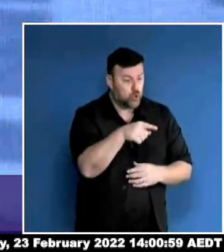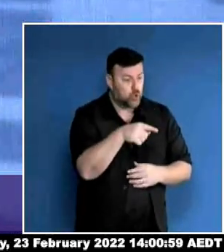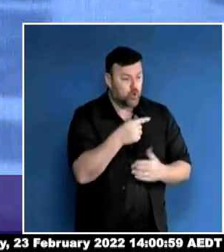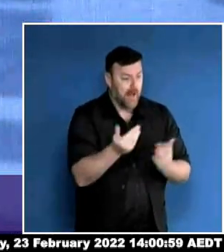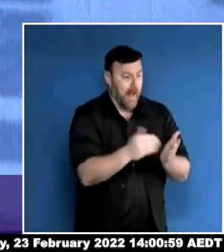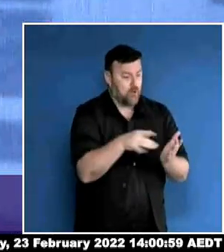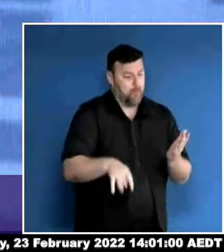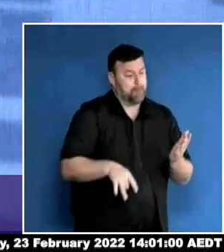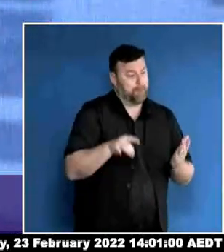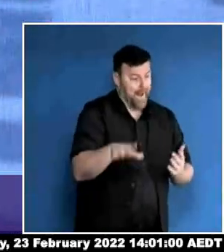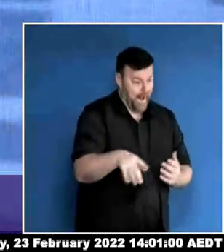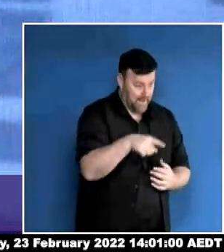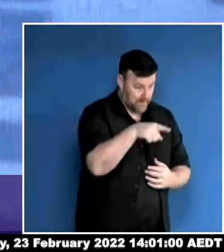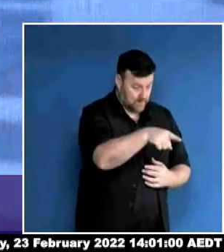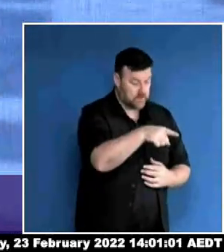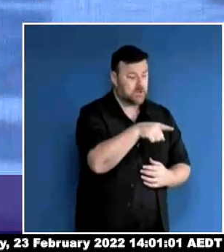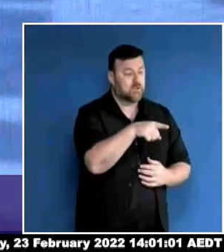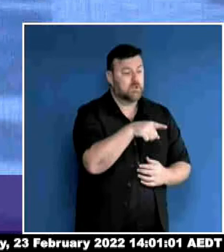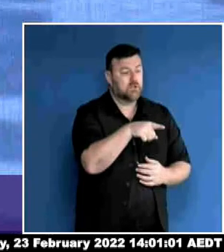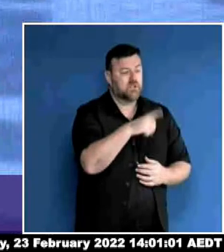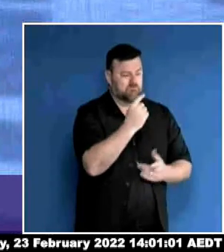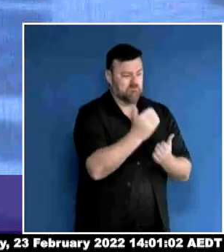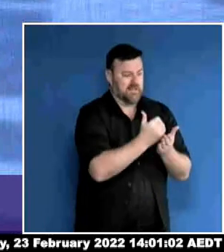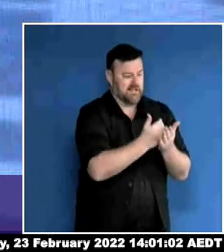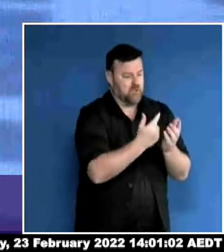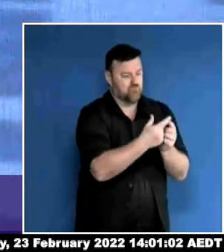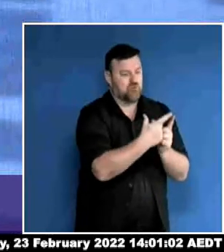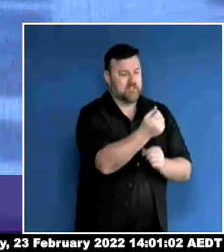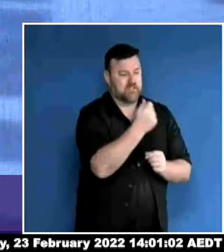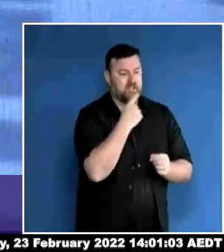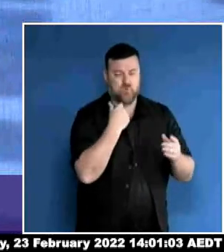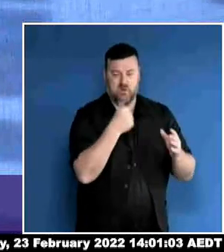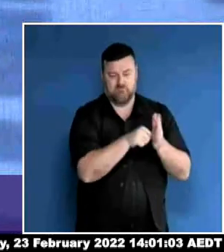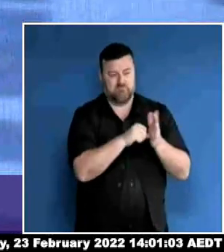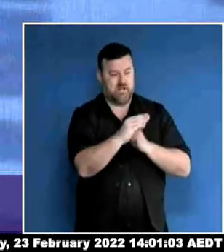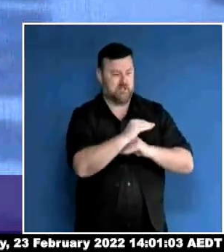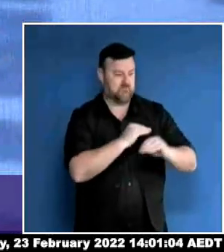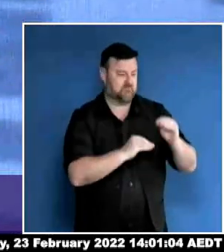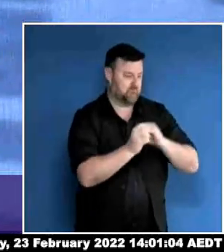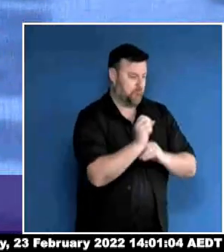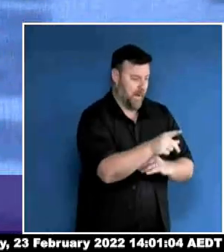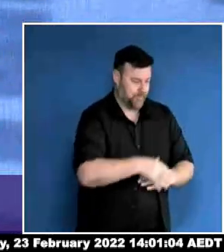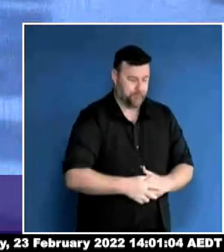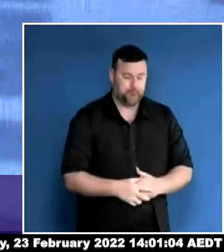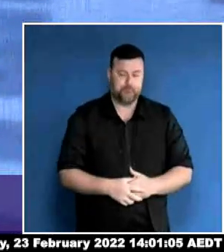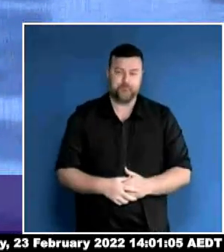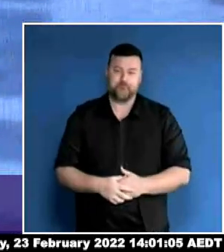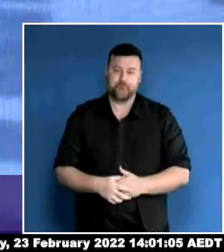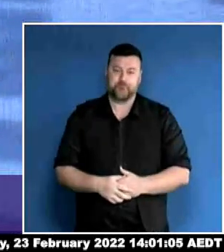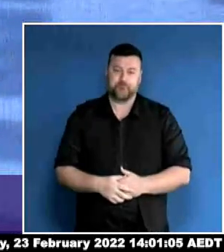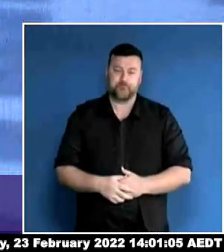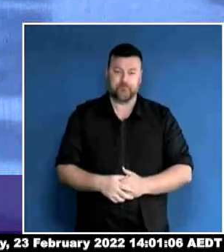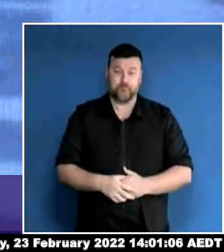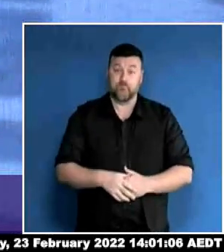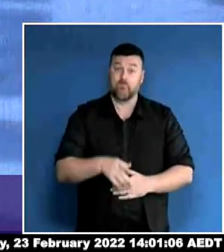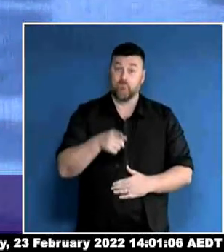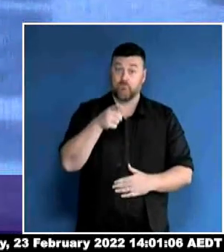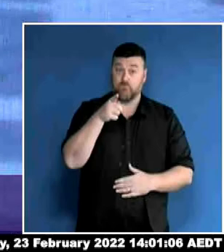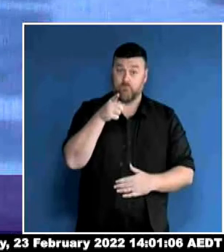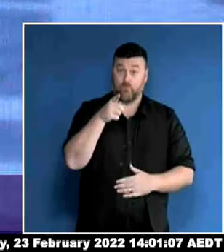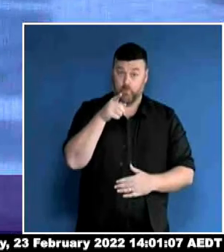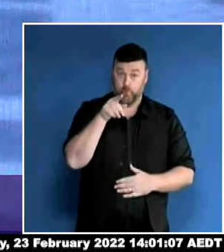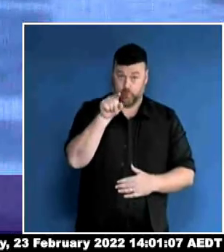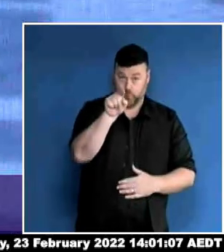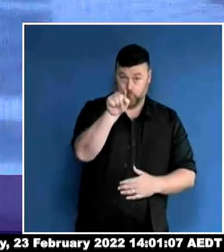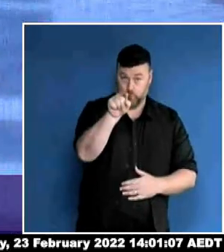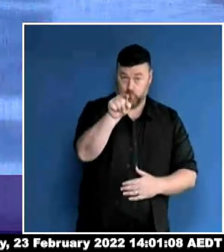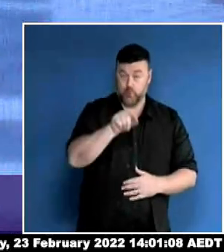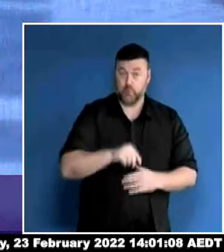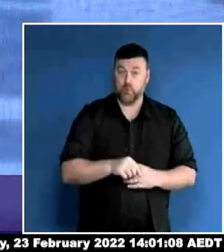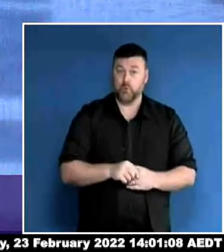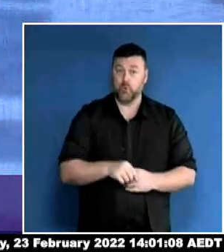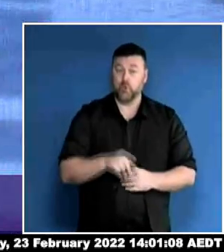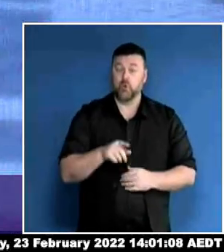pay you back". When you walked out of the office after that first day, it hit you